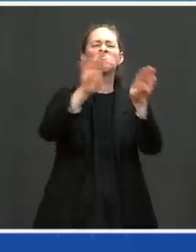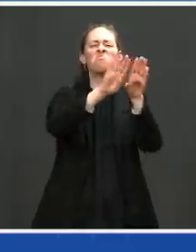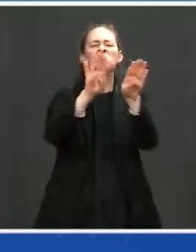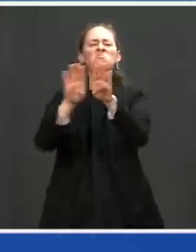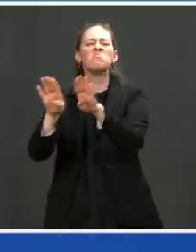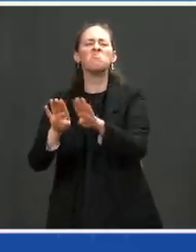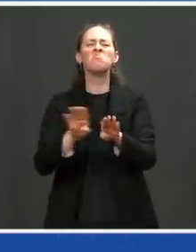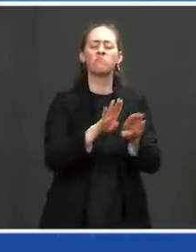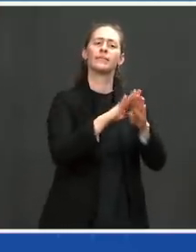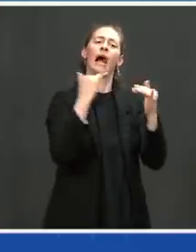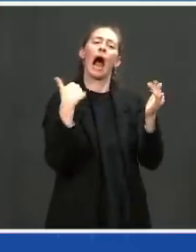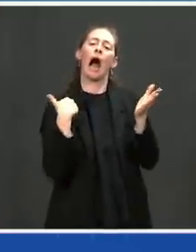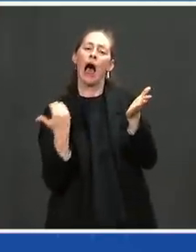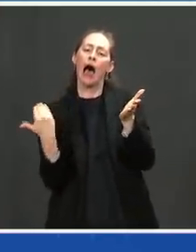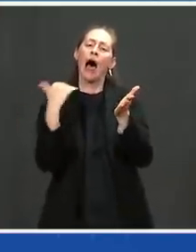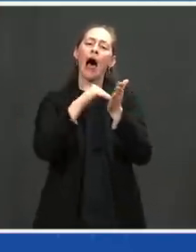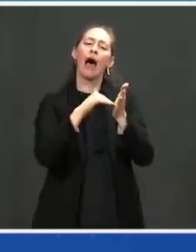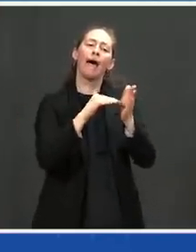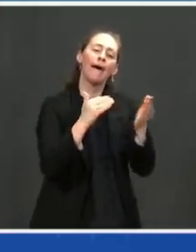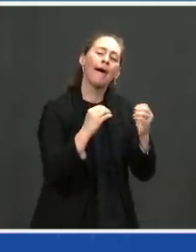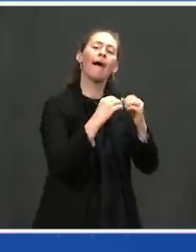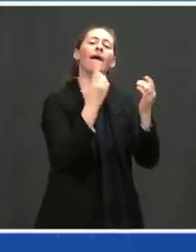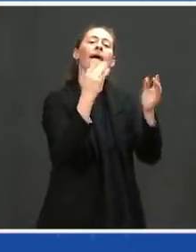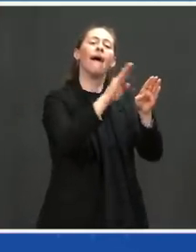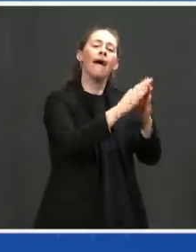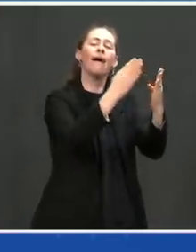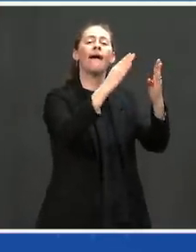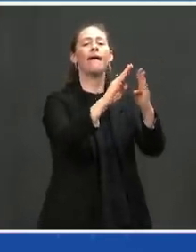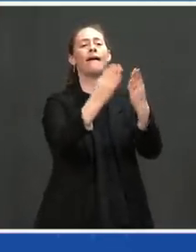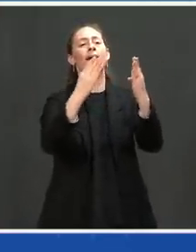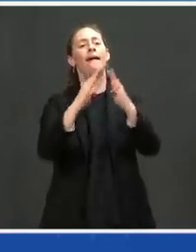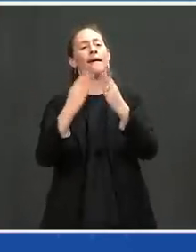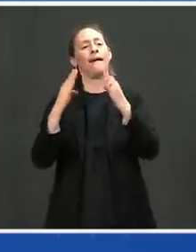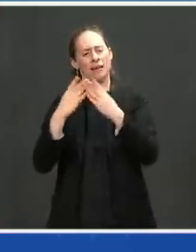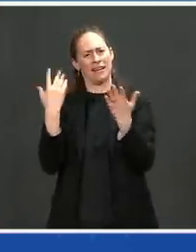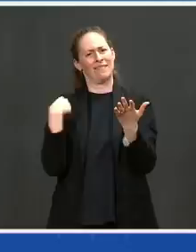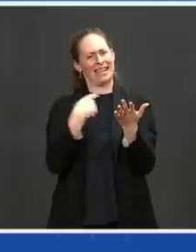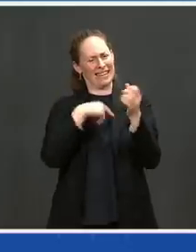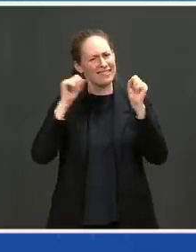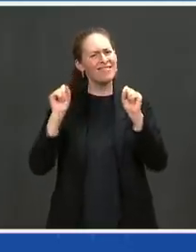rebuild the system that can accommodate the -- what is happening today.